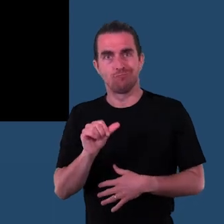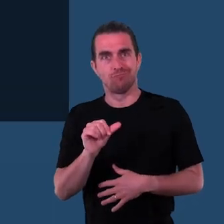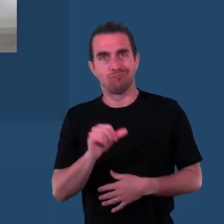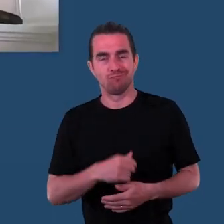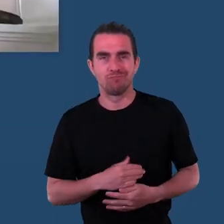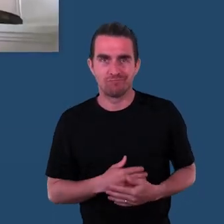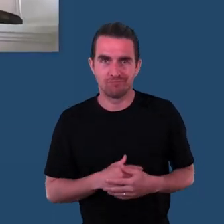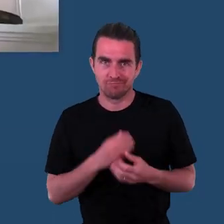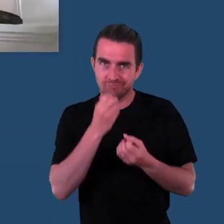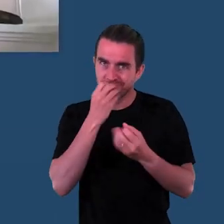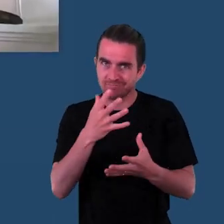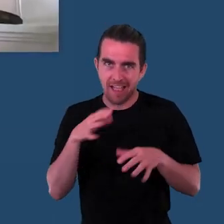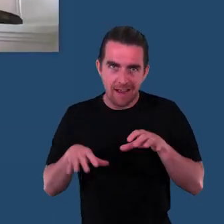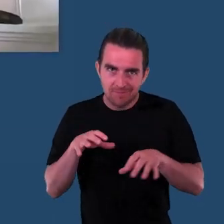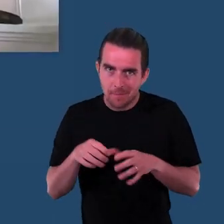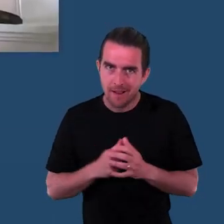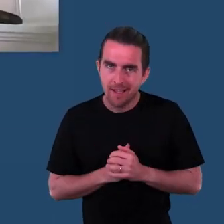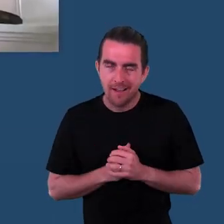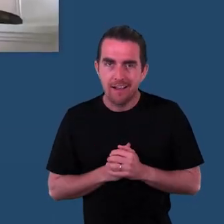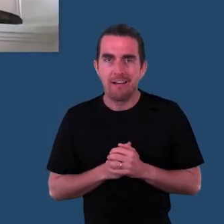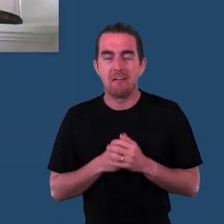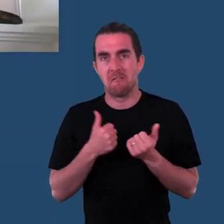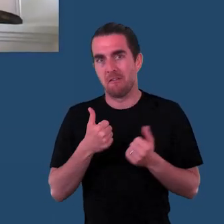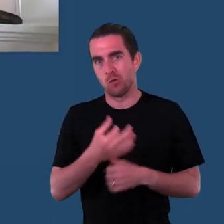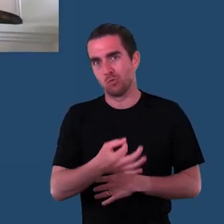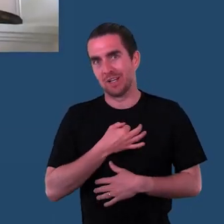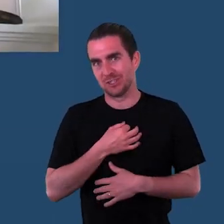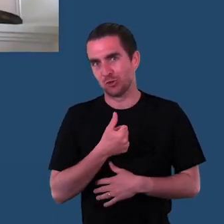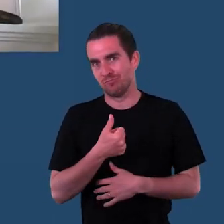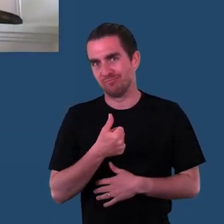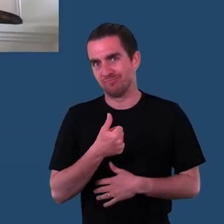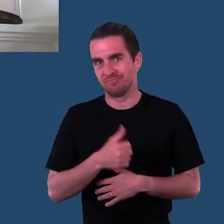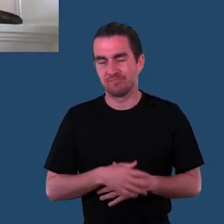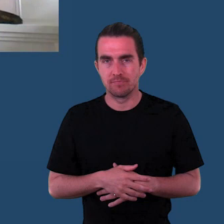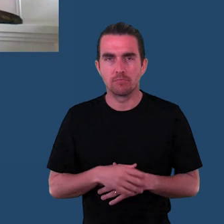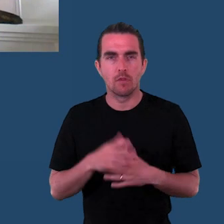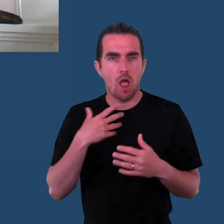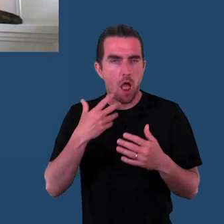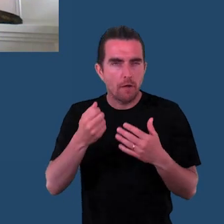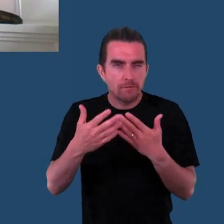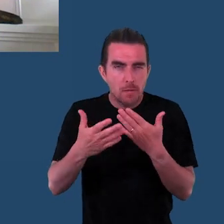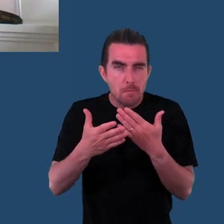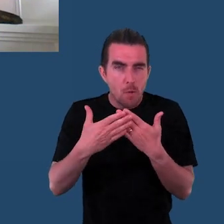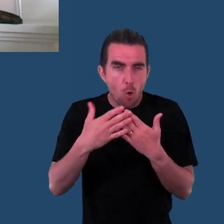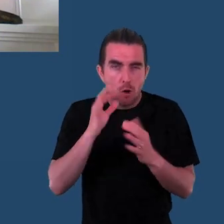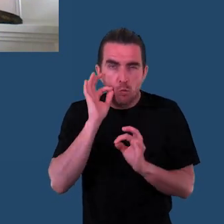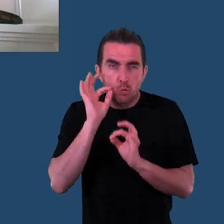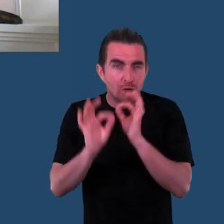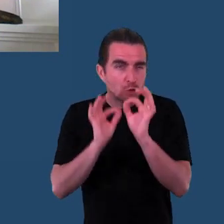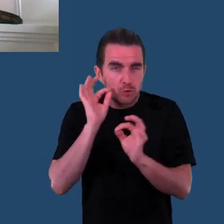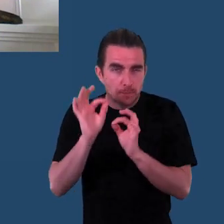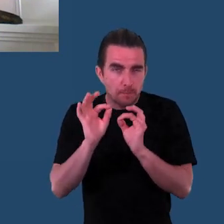Absolutely. Really impressive animals. And a great, great question. So, I'll just do a couple more questions